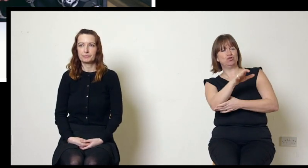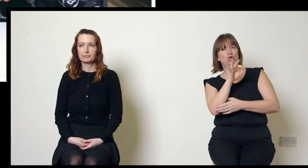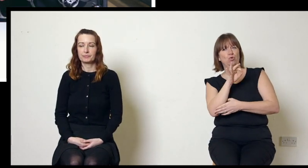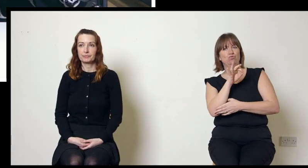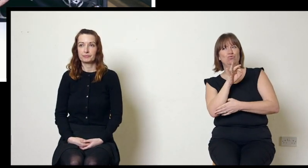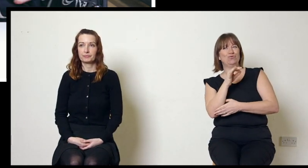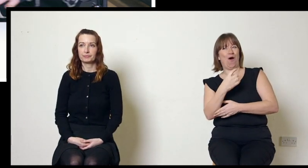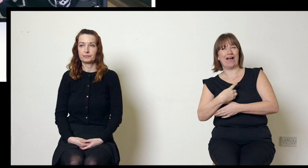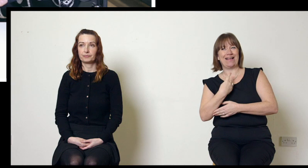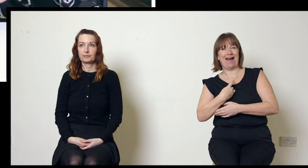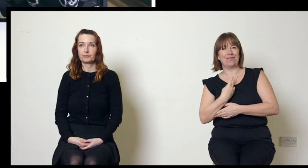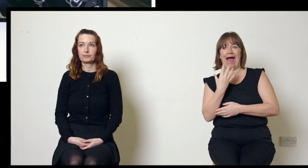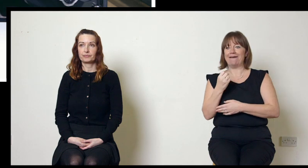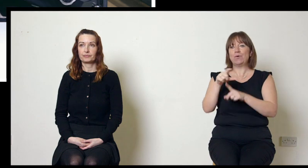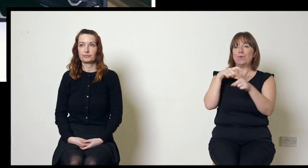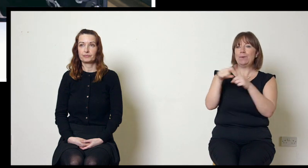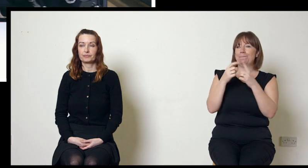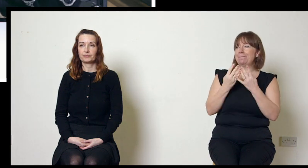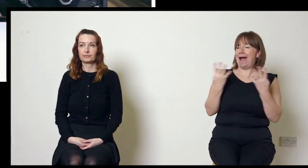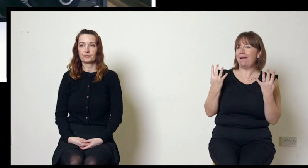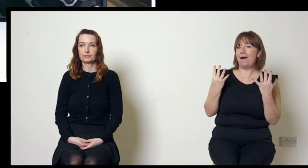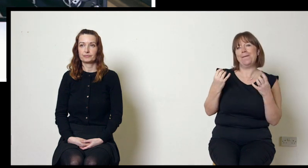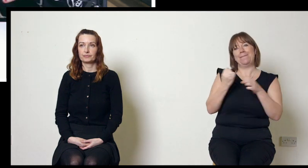We will have a community panel made up of local representatives,